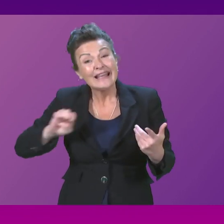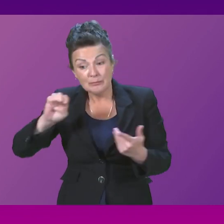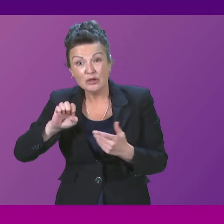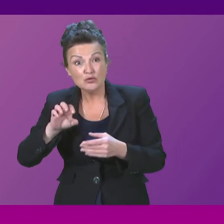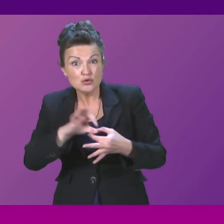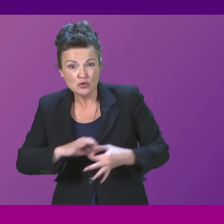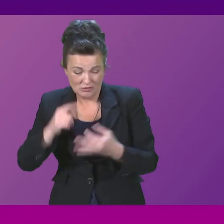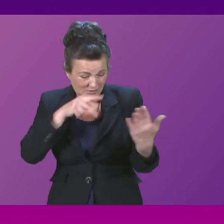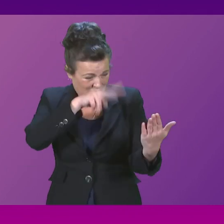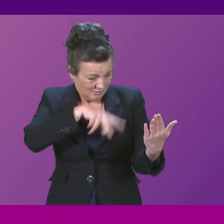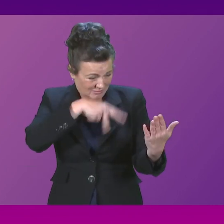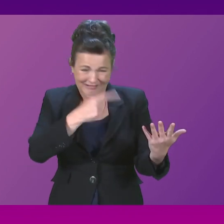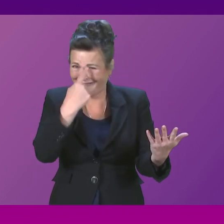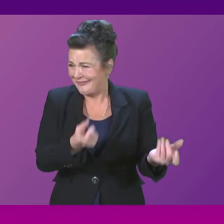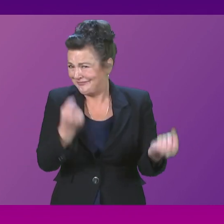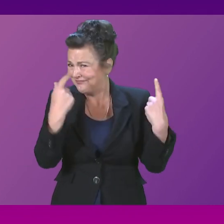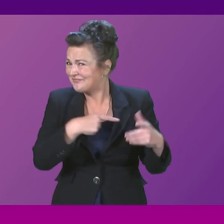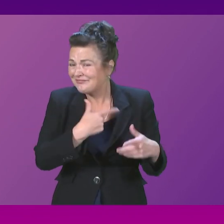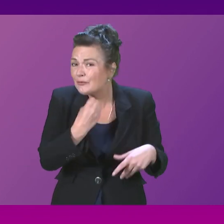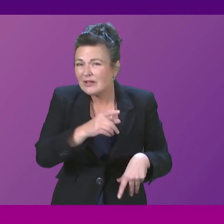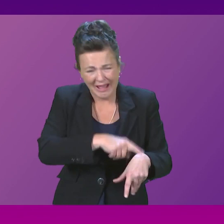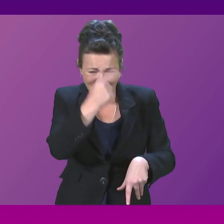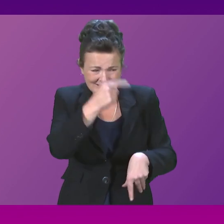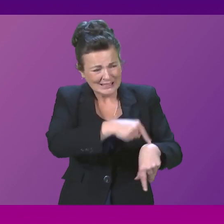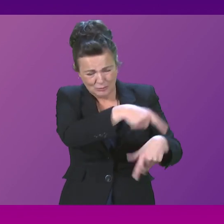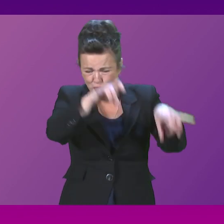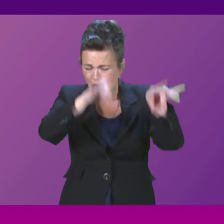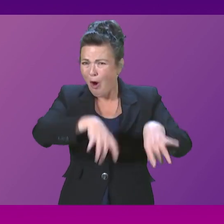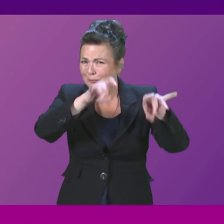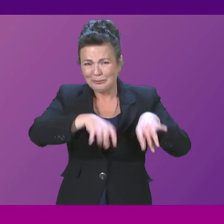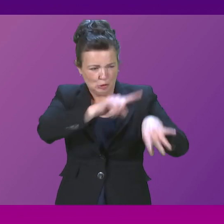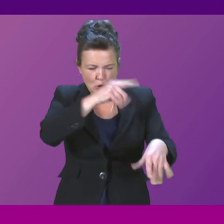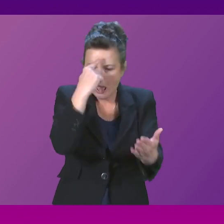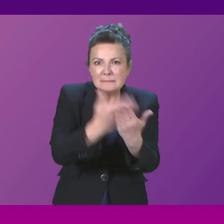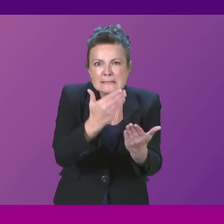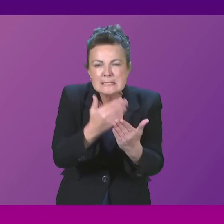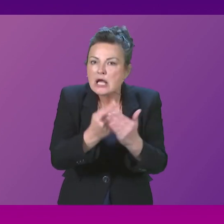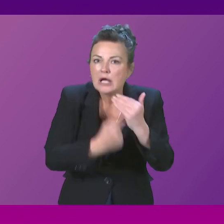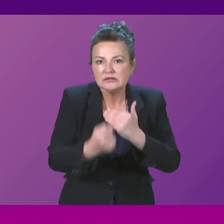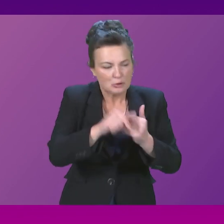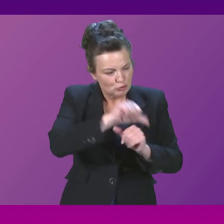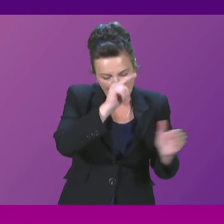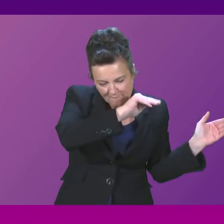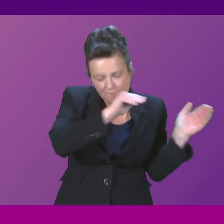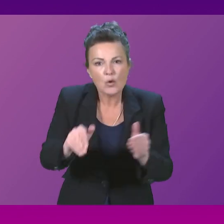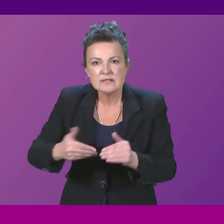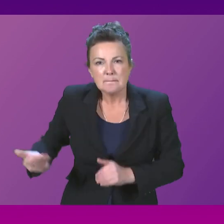Is it not time for her to drop her obsession and to focus on people, businesses and communities right across Scotland?